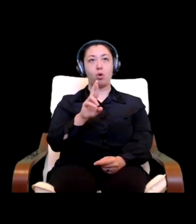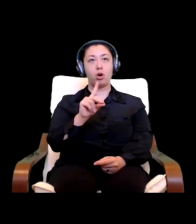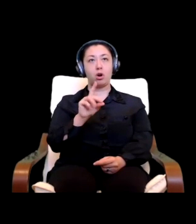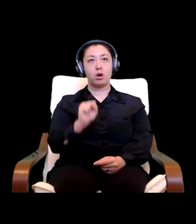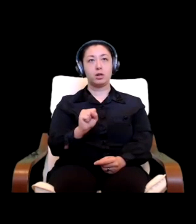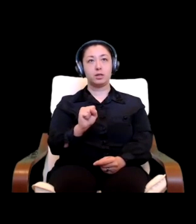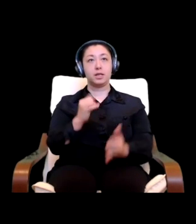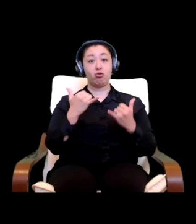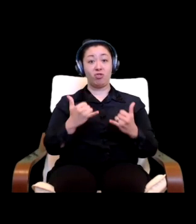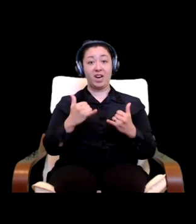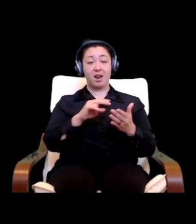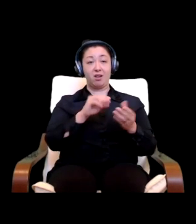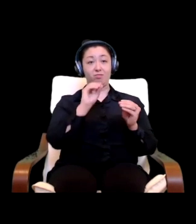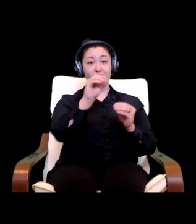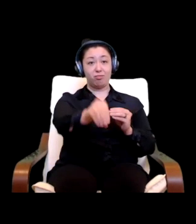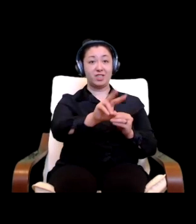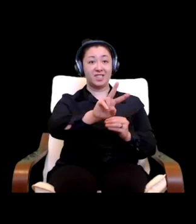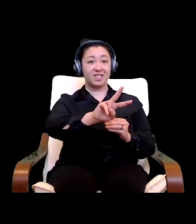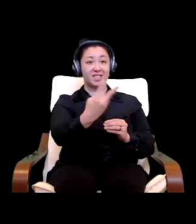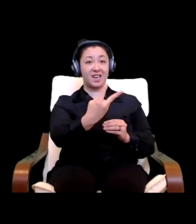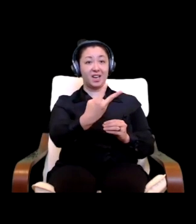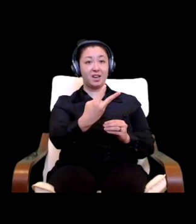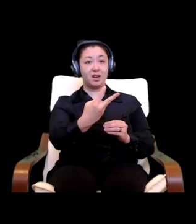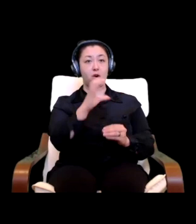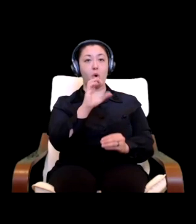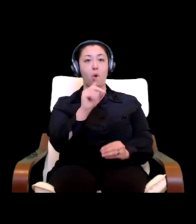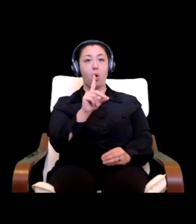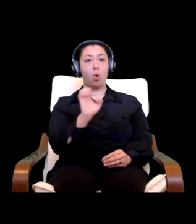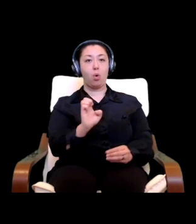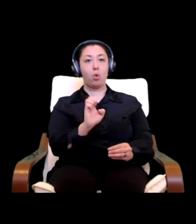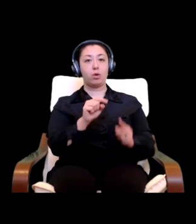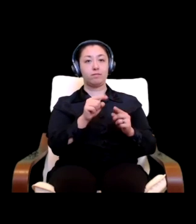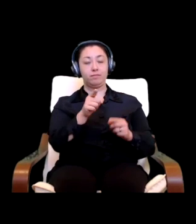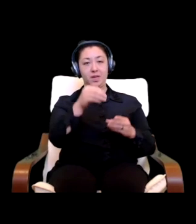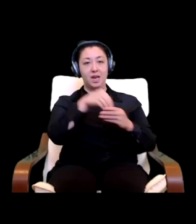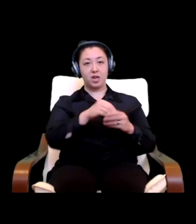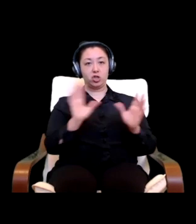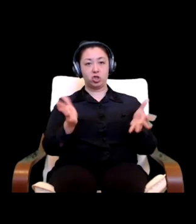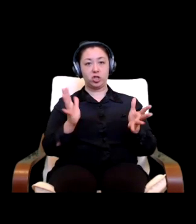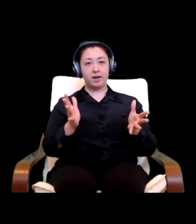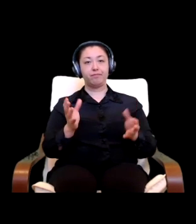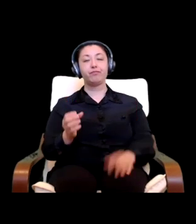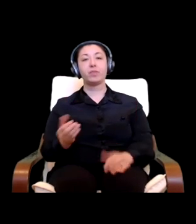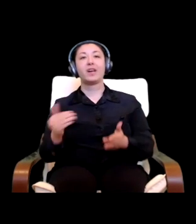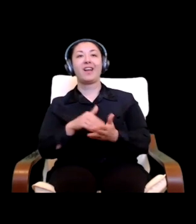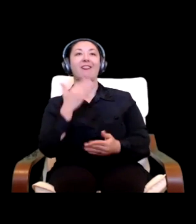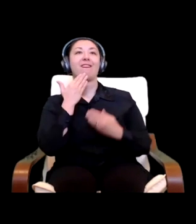now. I want to say thank you again for attending today's presentation of the CHARGE educational